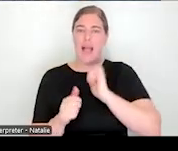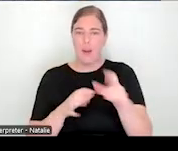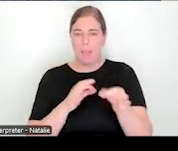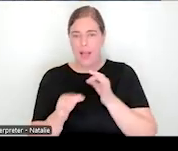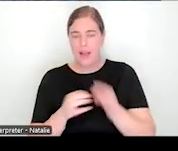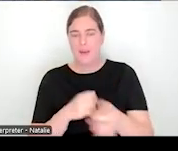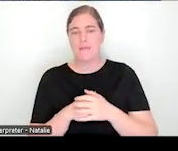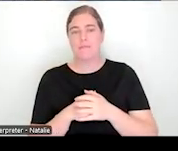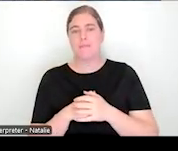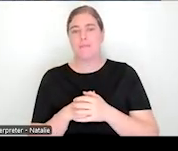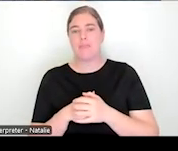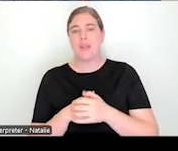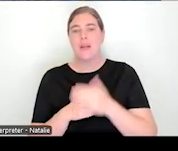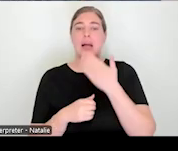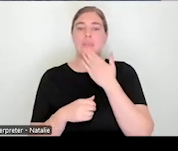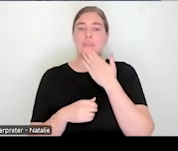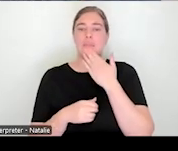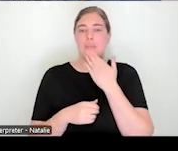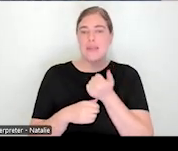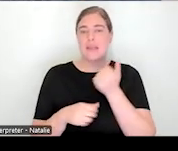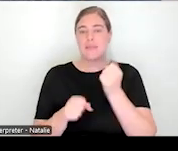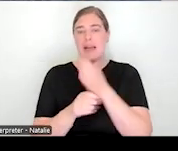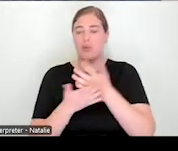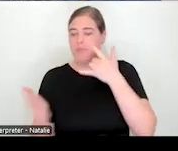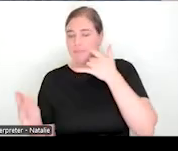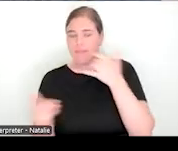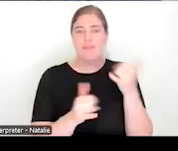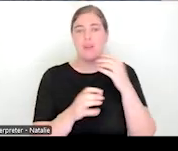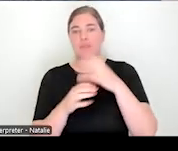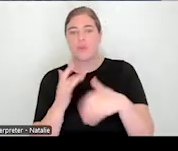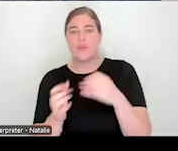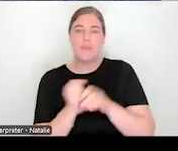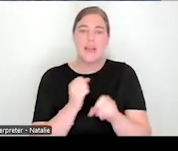please keep informed. We are looking forward to work in partnership